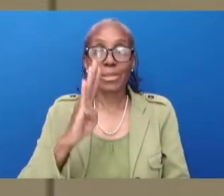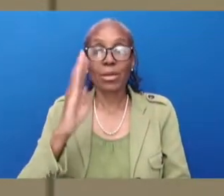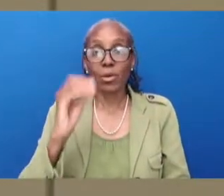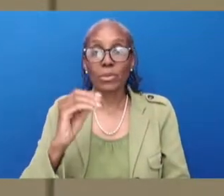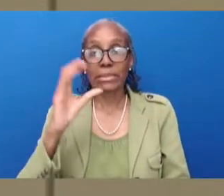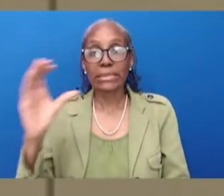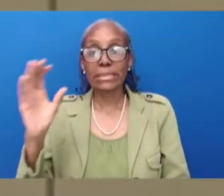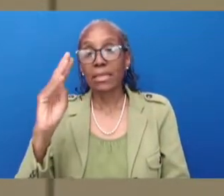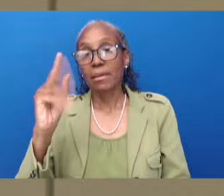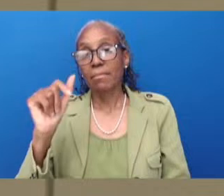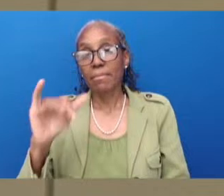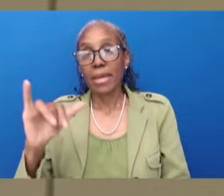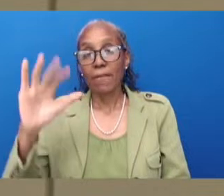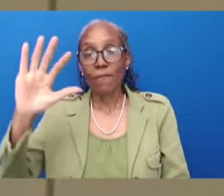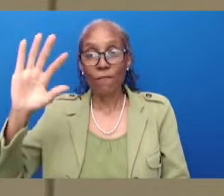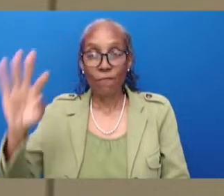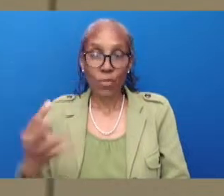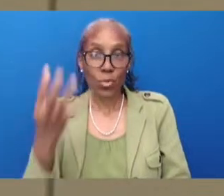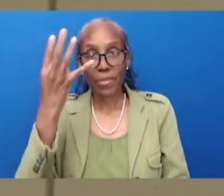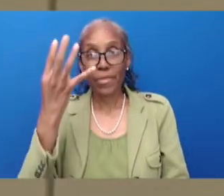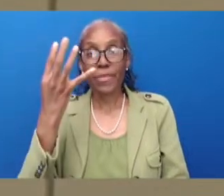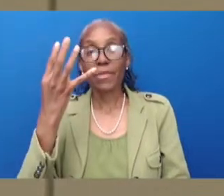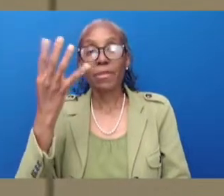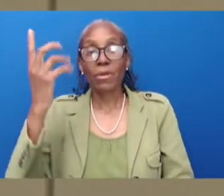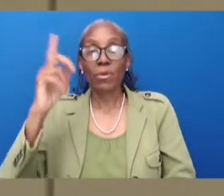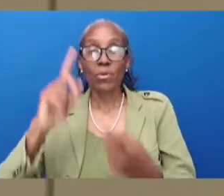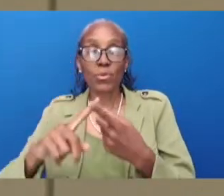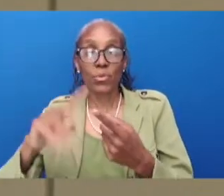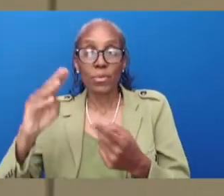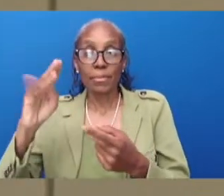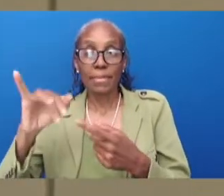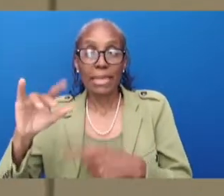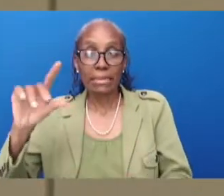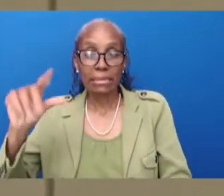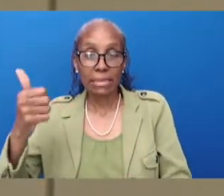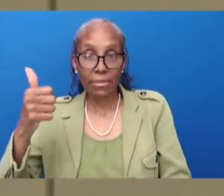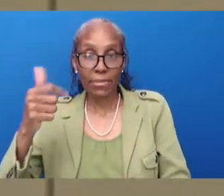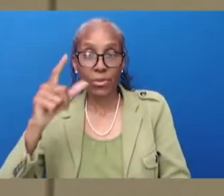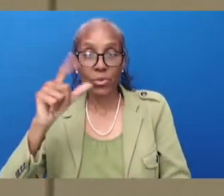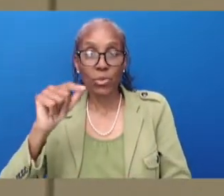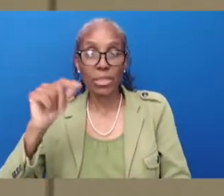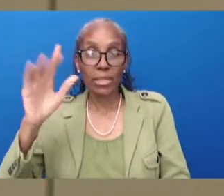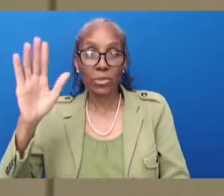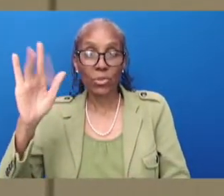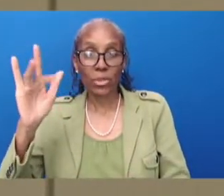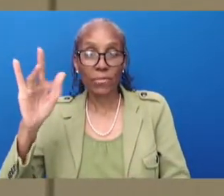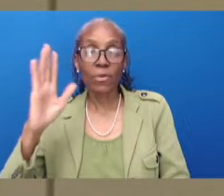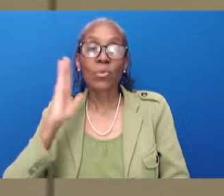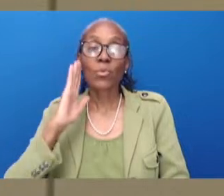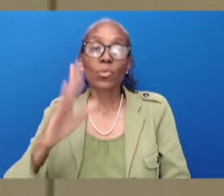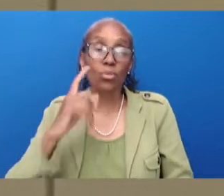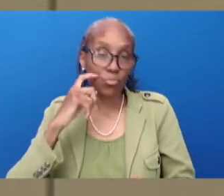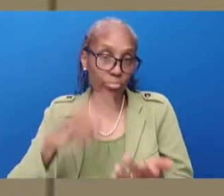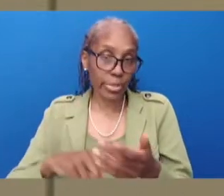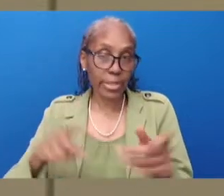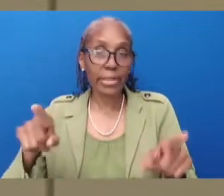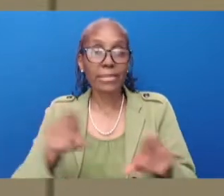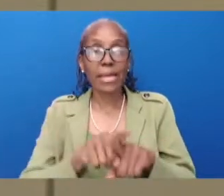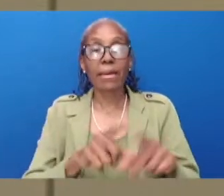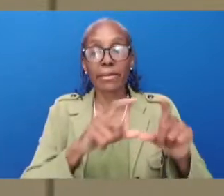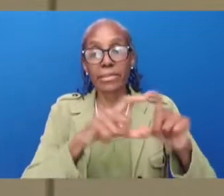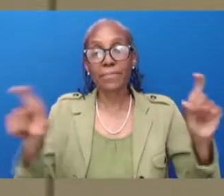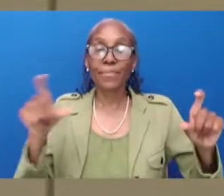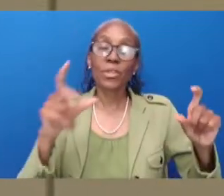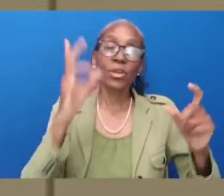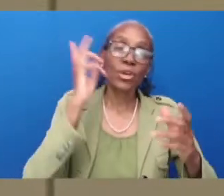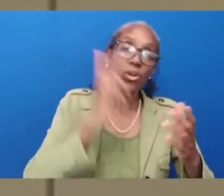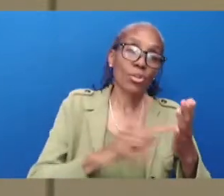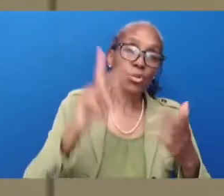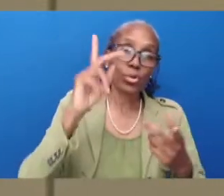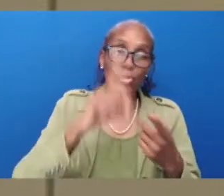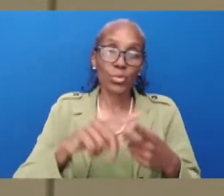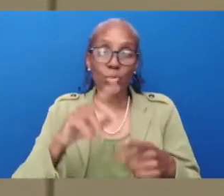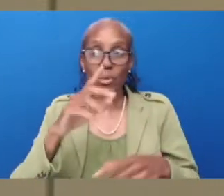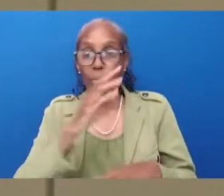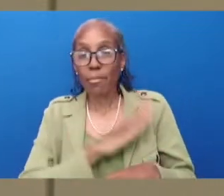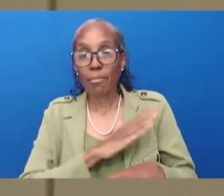BY THE MECK BOARD OF COUNTY